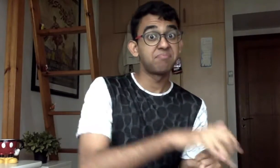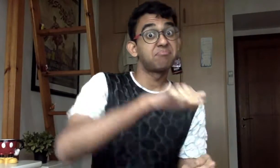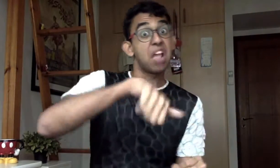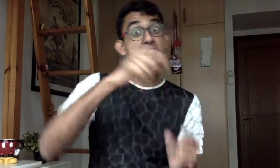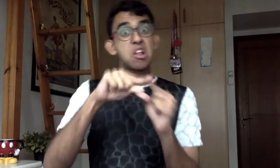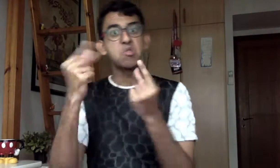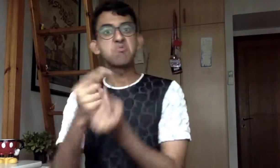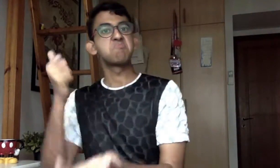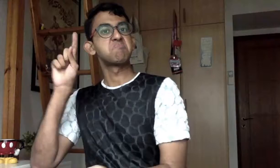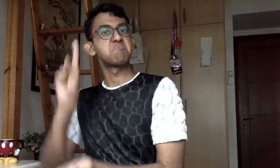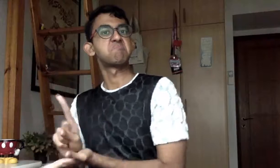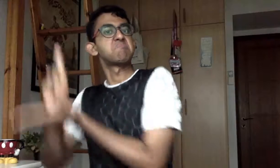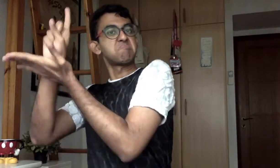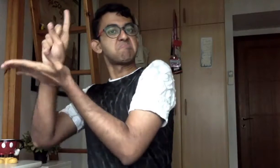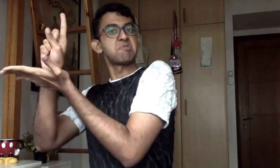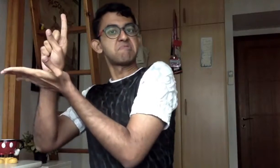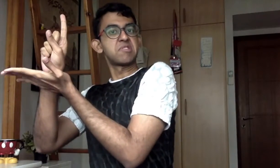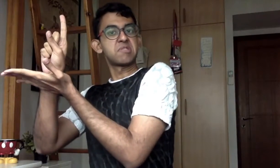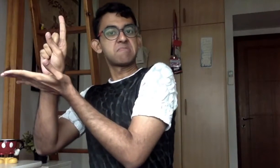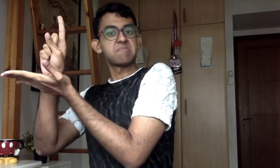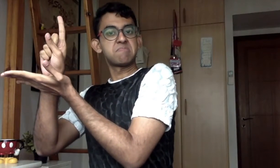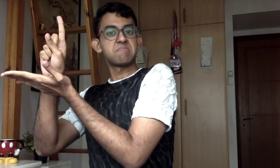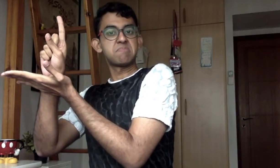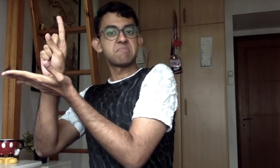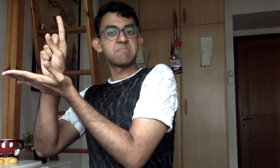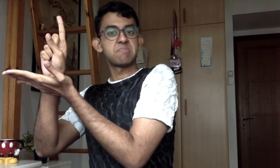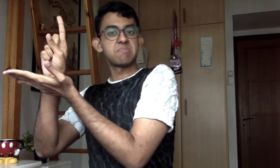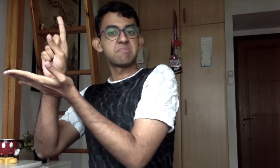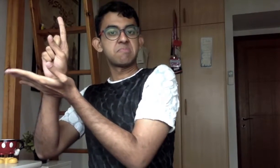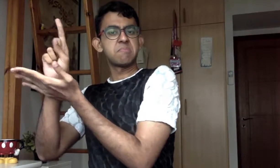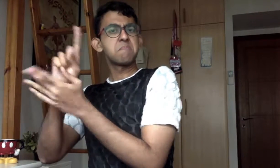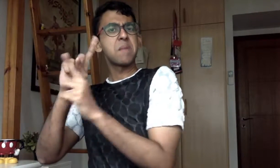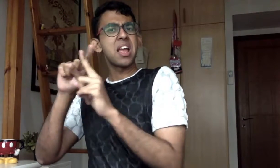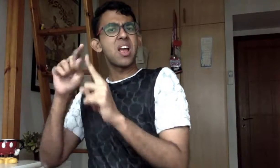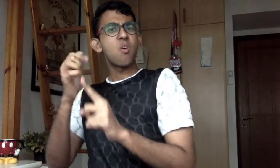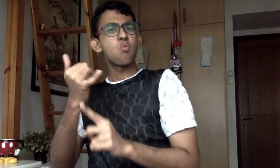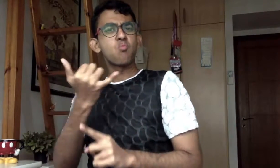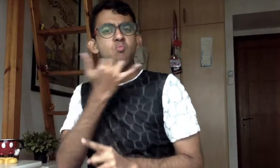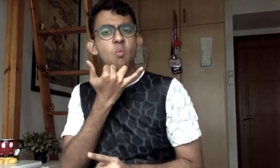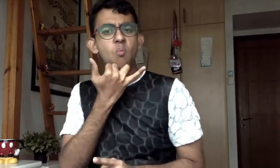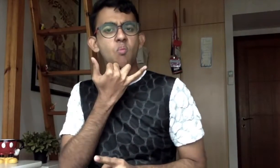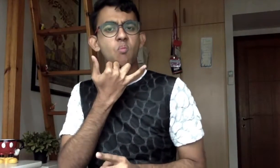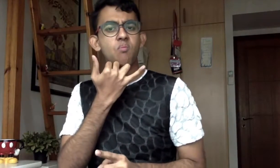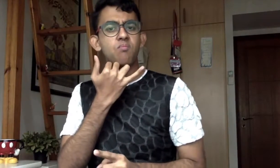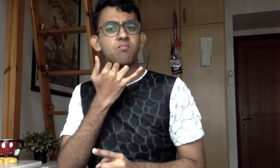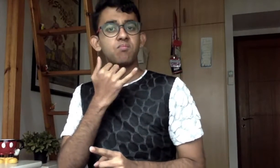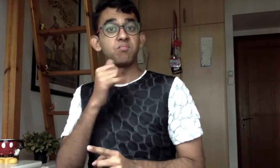and privilege others. This isn't right.